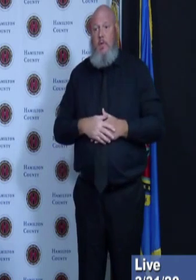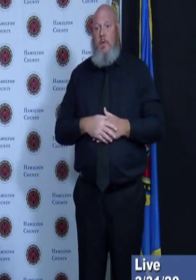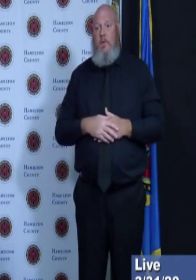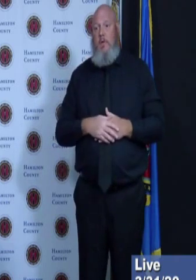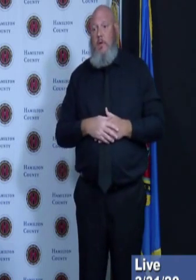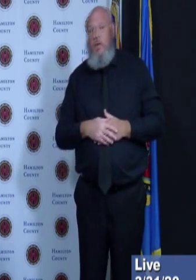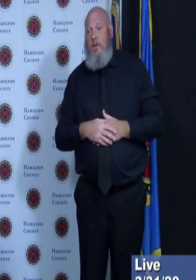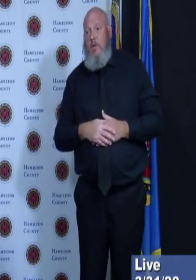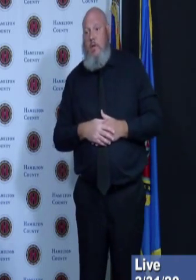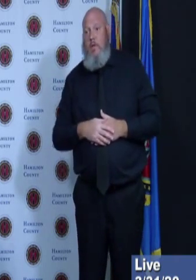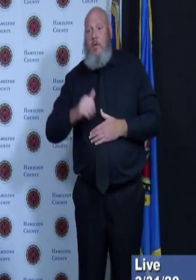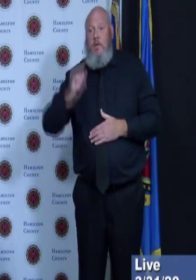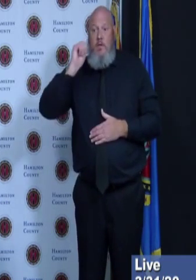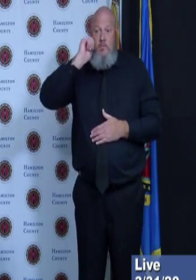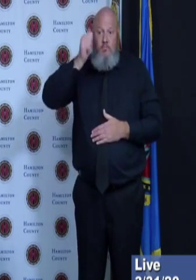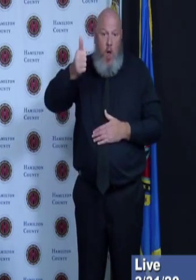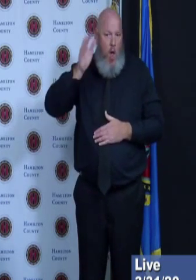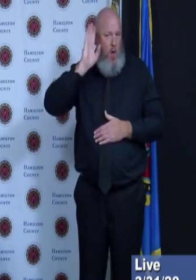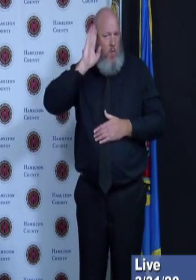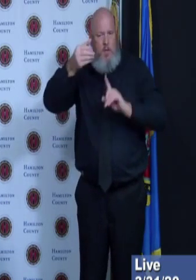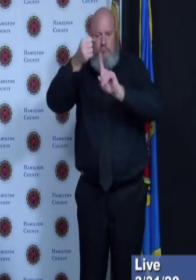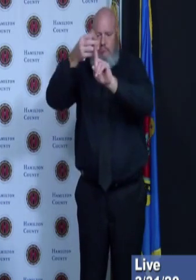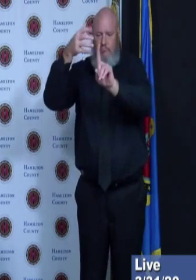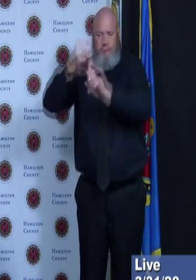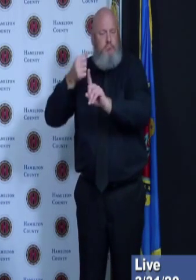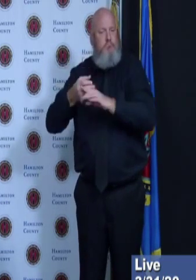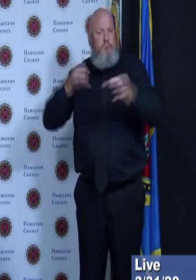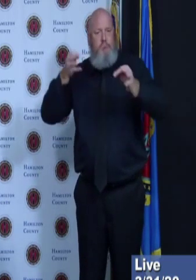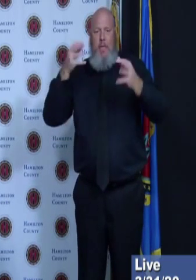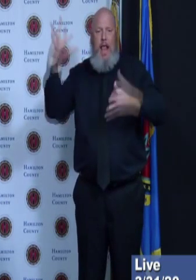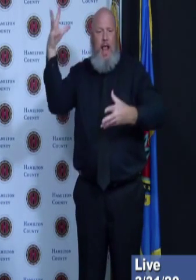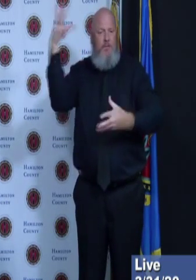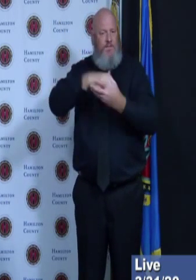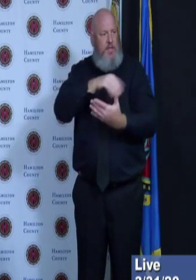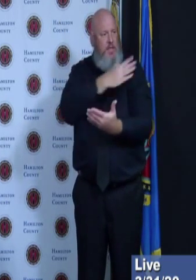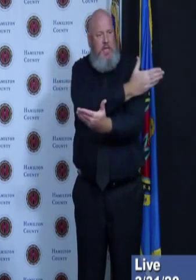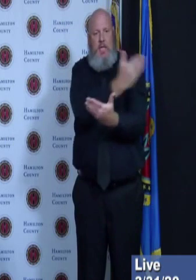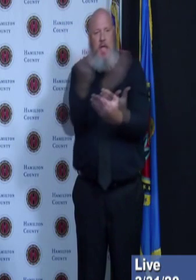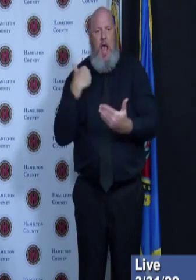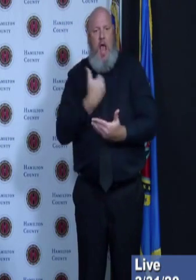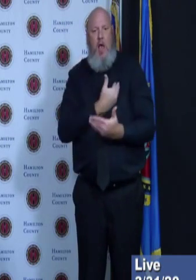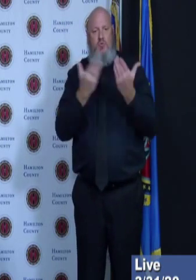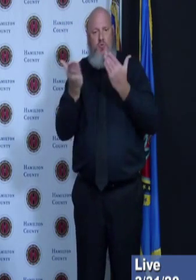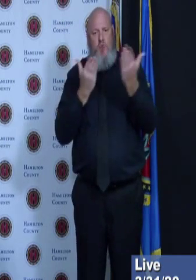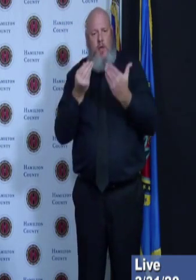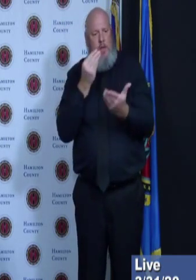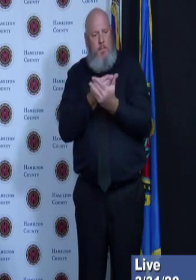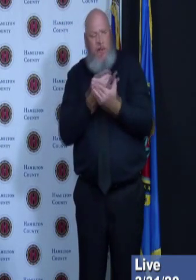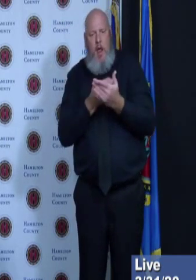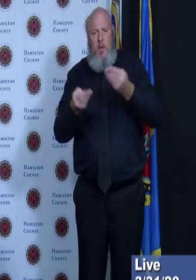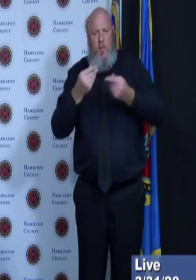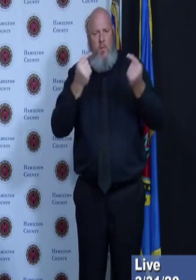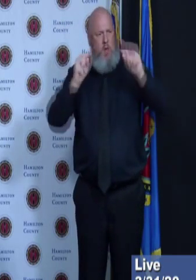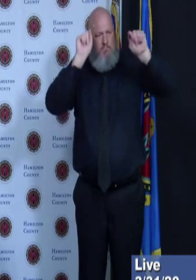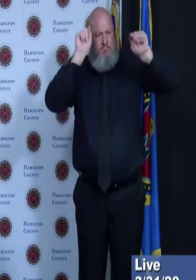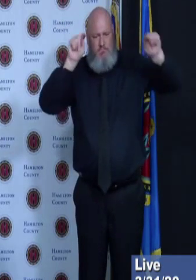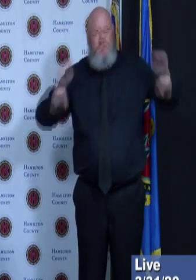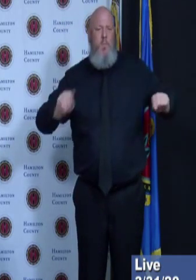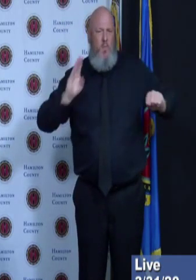really going to be challenged moving forward here okay to keep going they